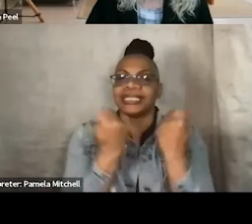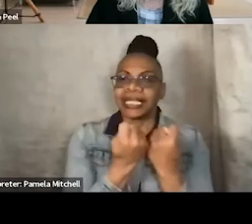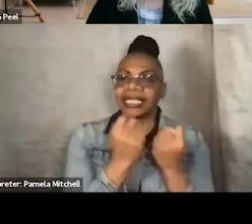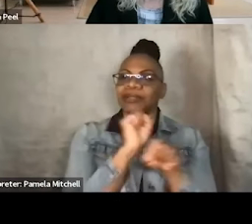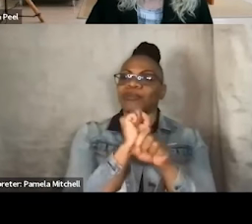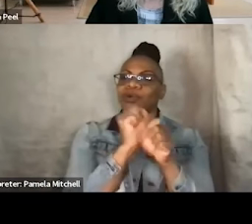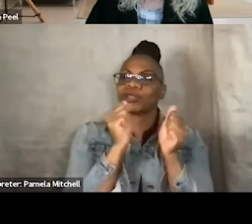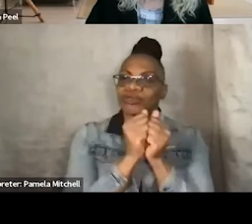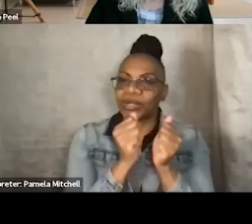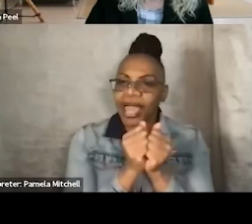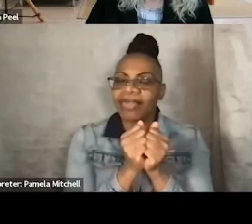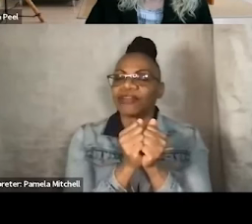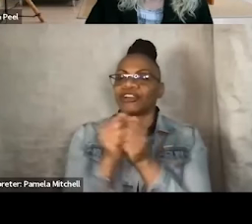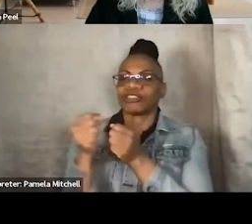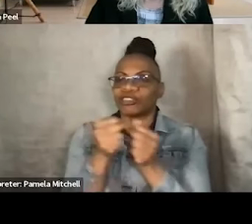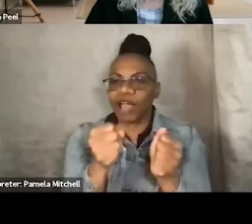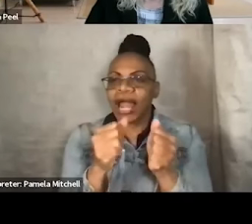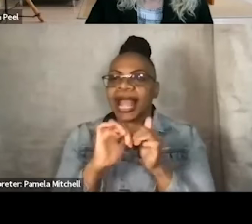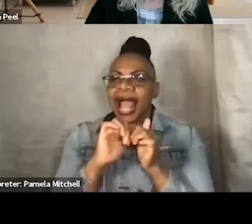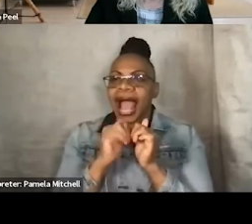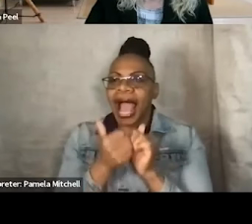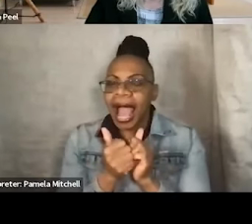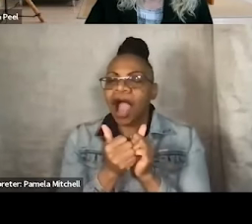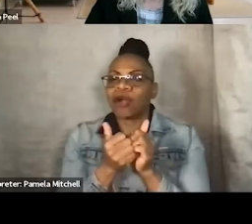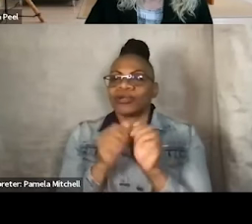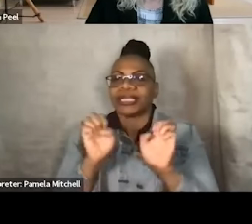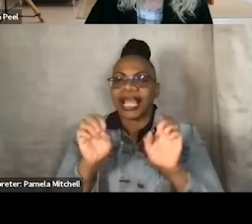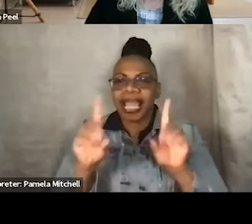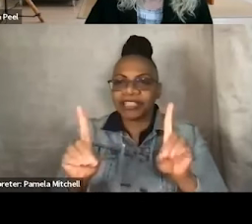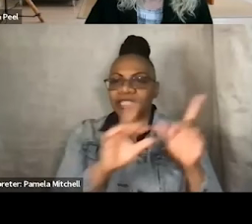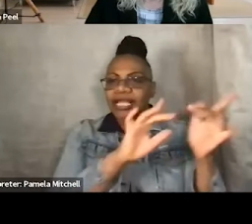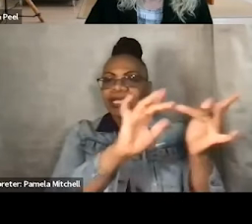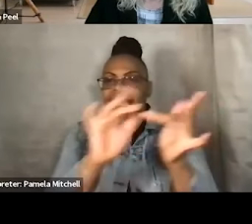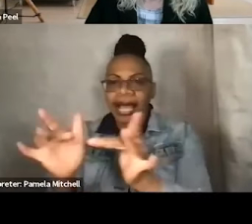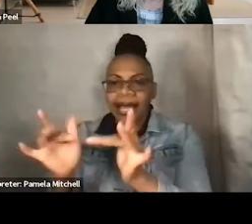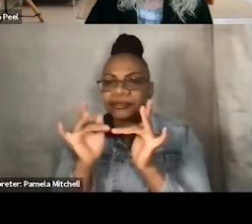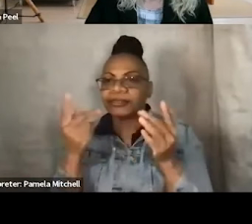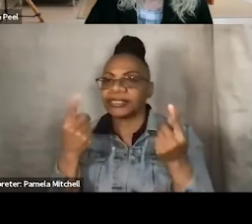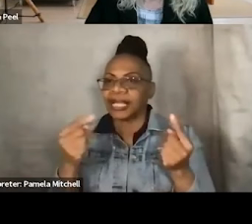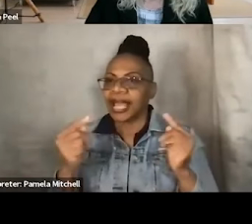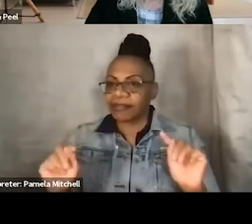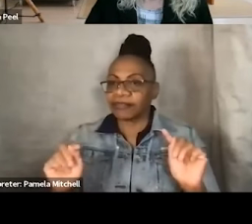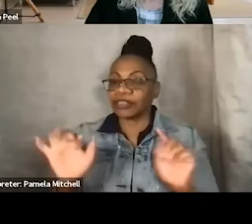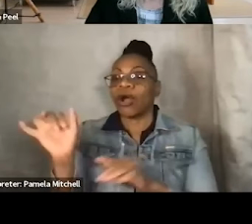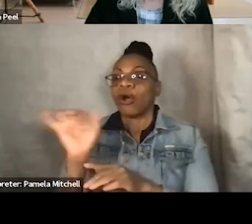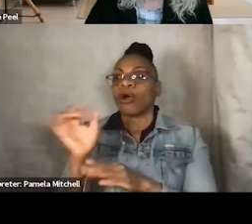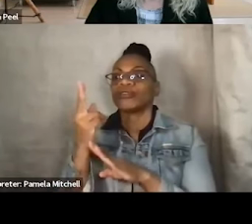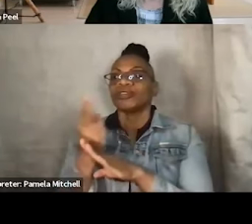for how we can go about education and outreach efforts. And then using the data that we're collecting